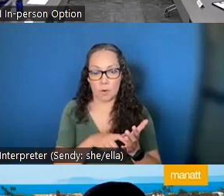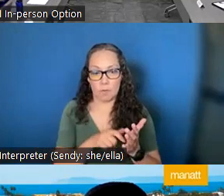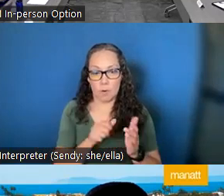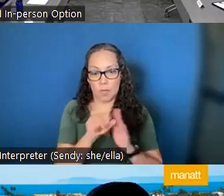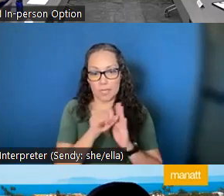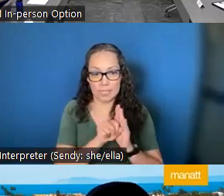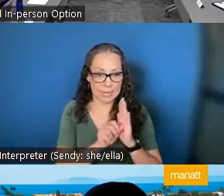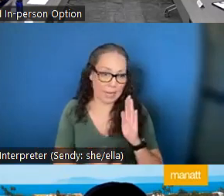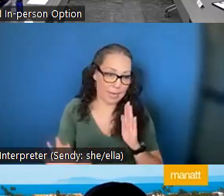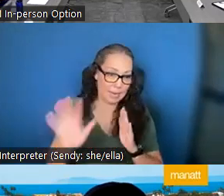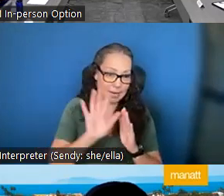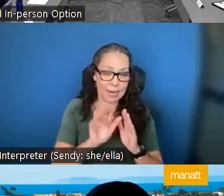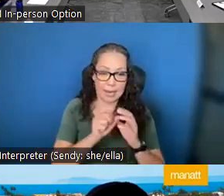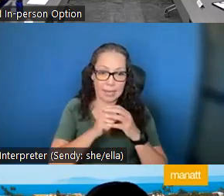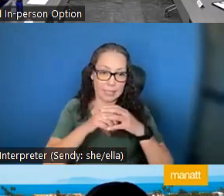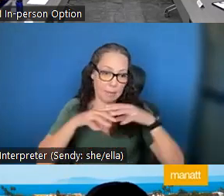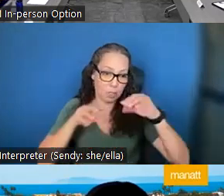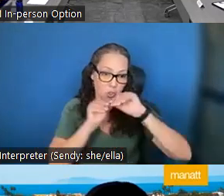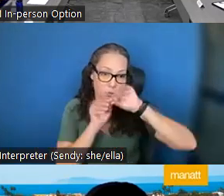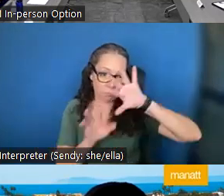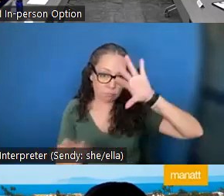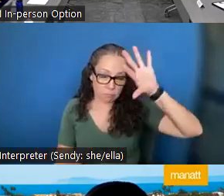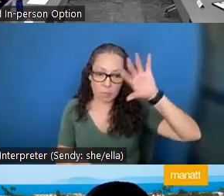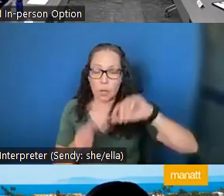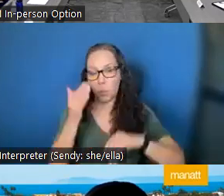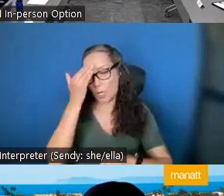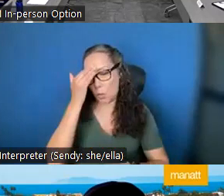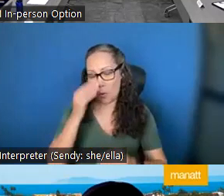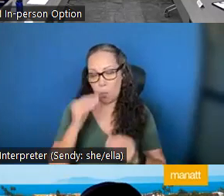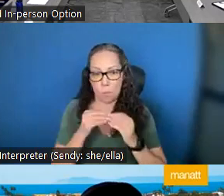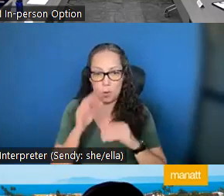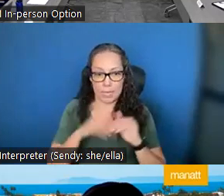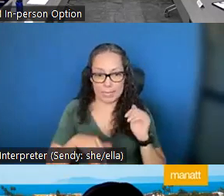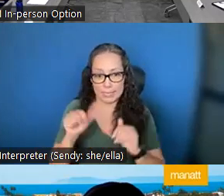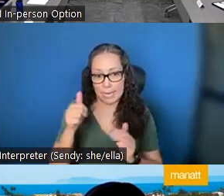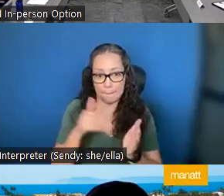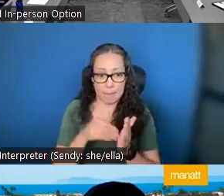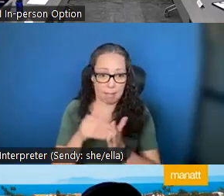we know it's a little bit it's a little more than $10 million but what is um what is kind